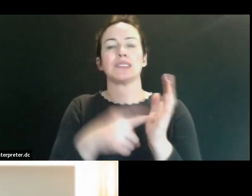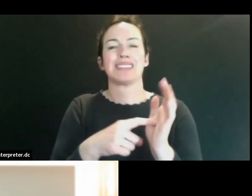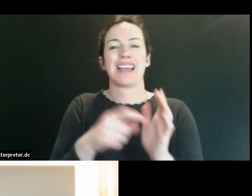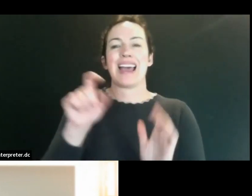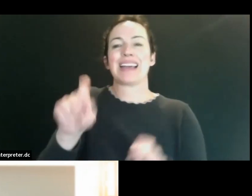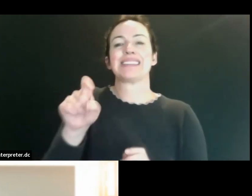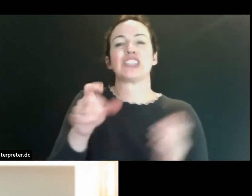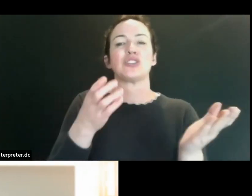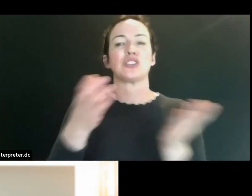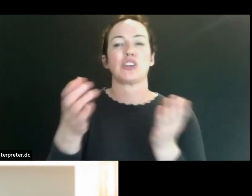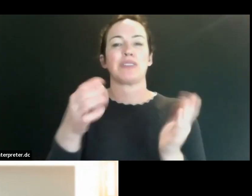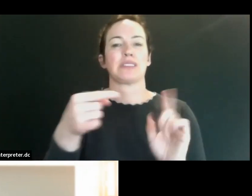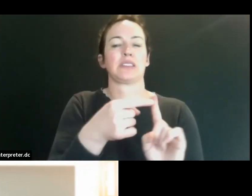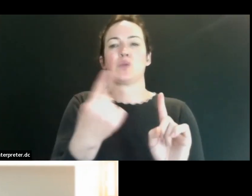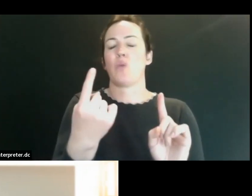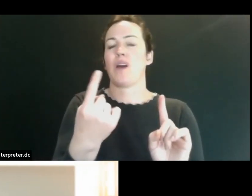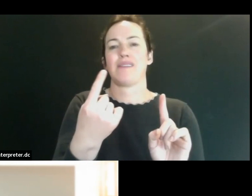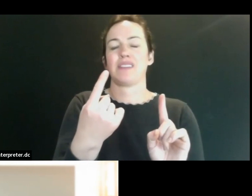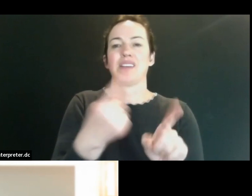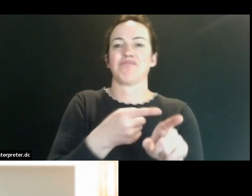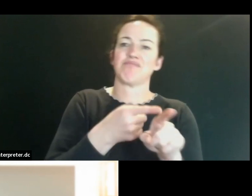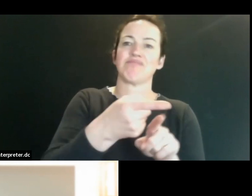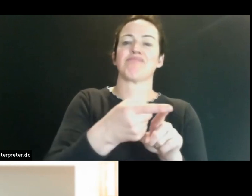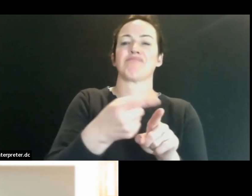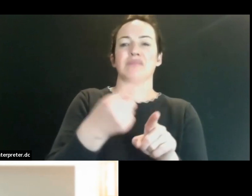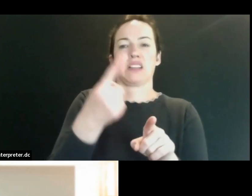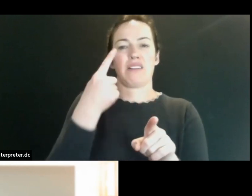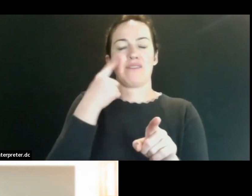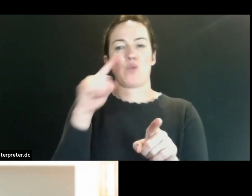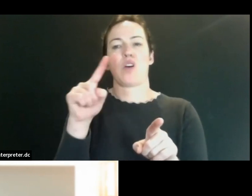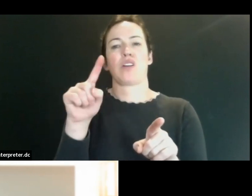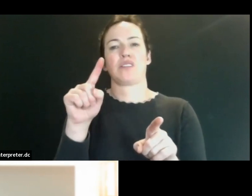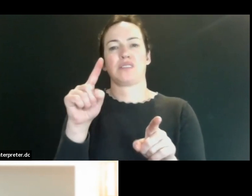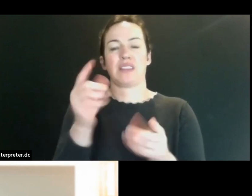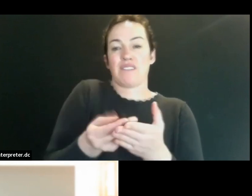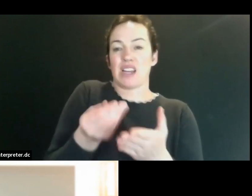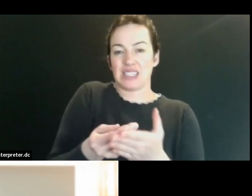is one of the directions of the, you know, the funding grant or the planning grant we've